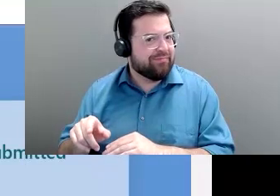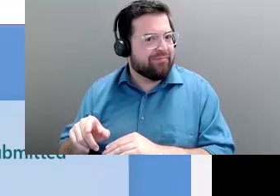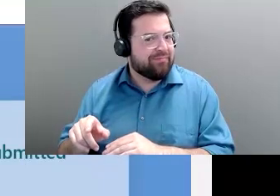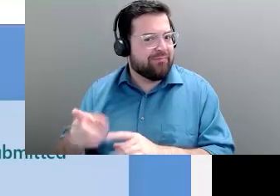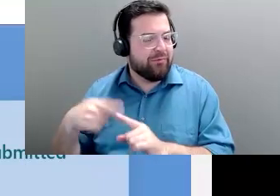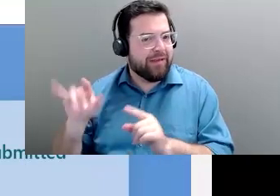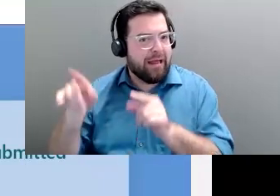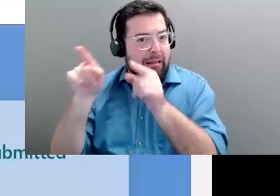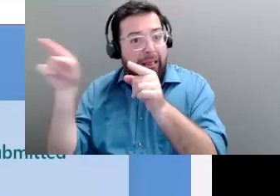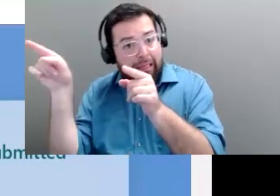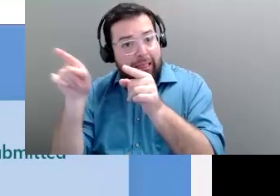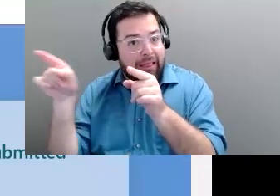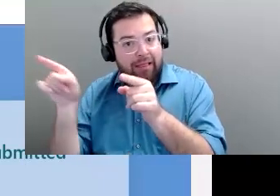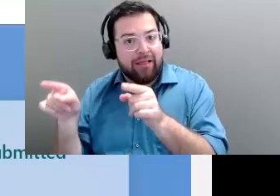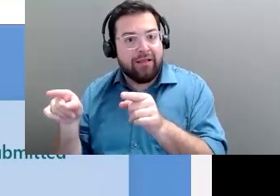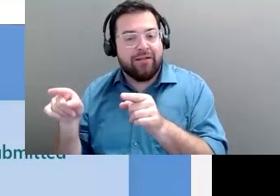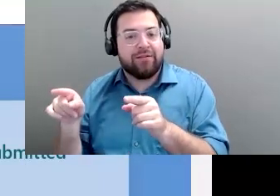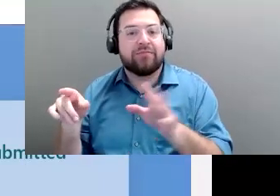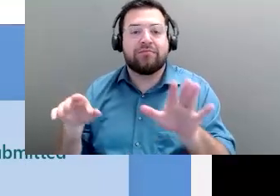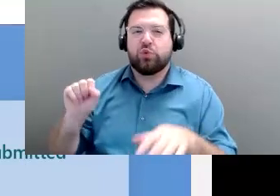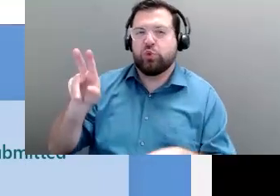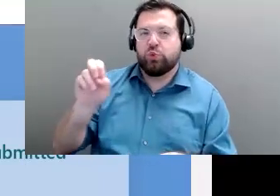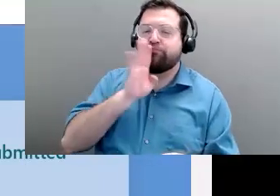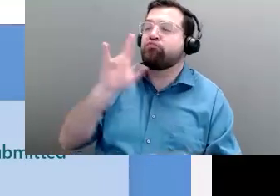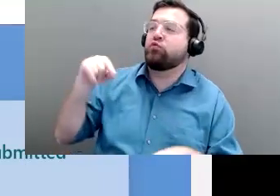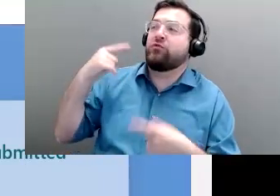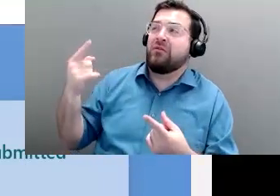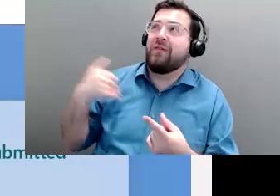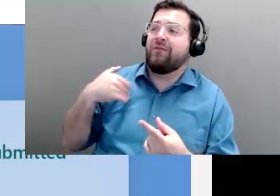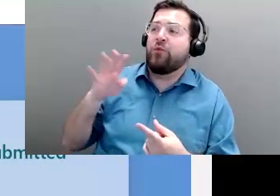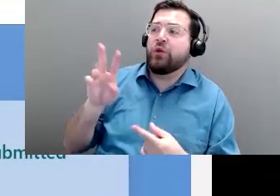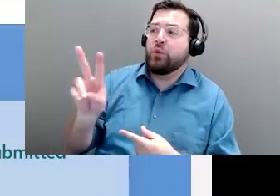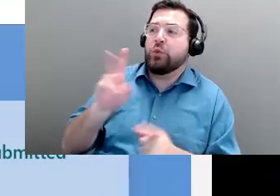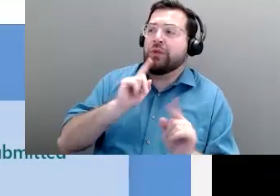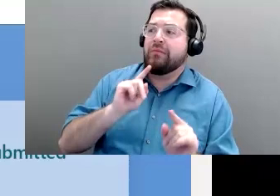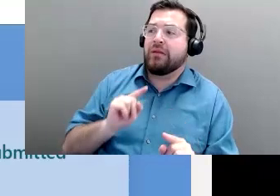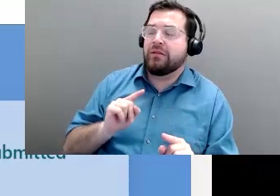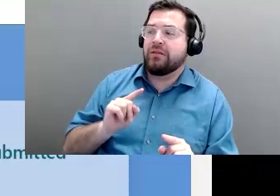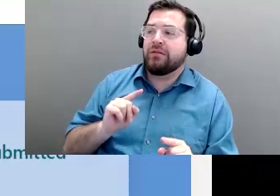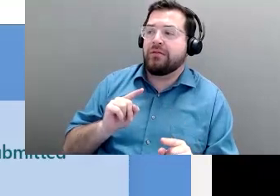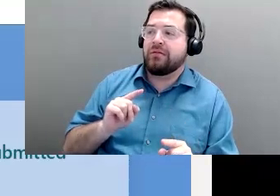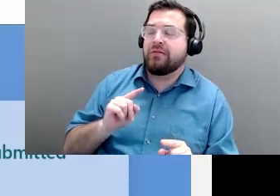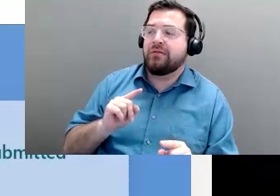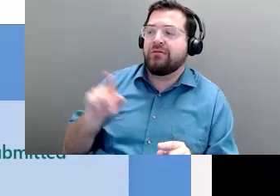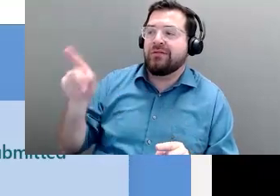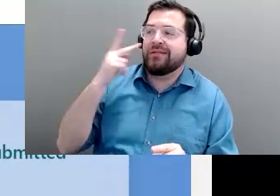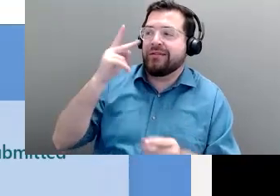And we have about 41 response 42 now. Oh, okay. Okay.